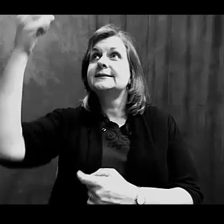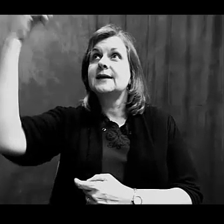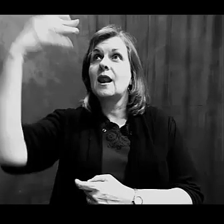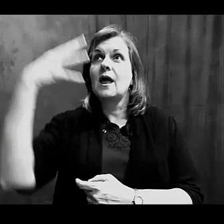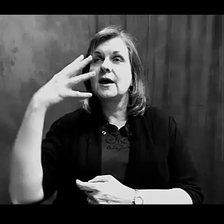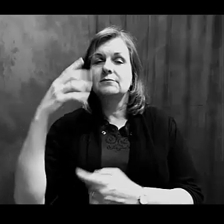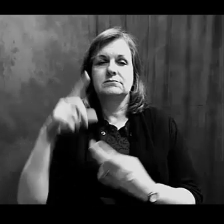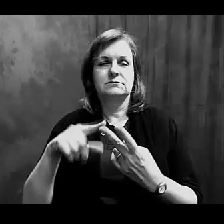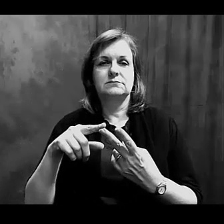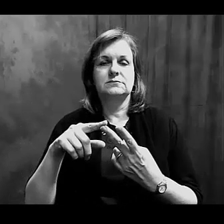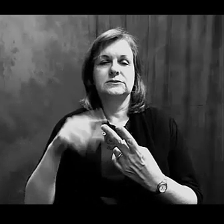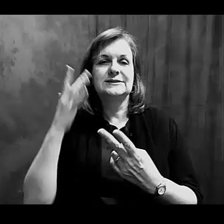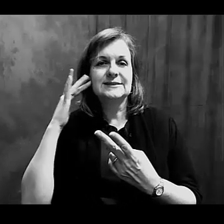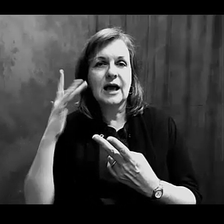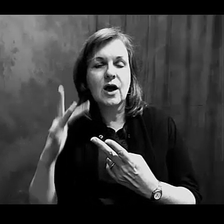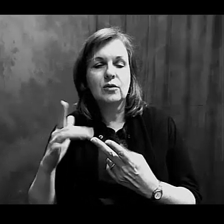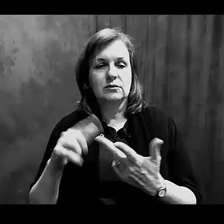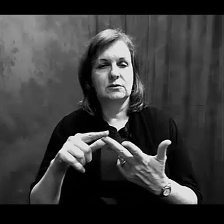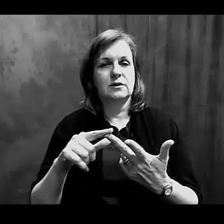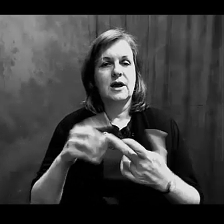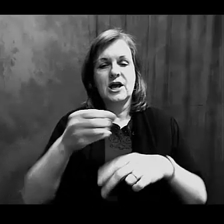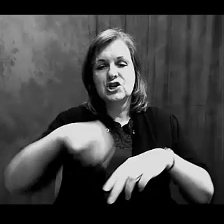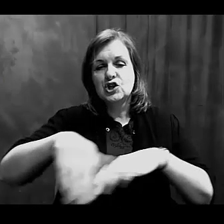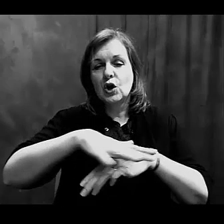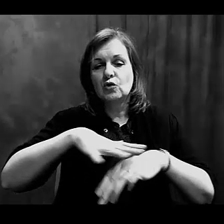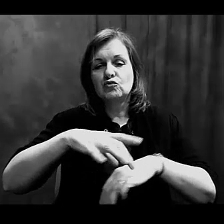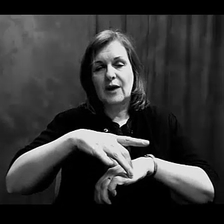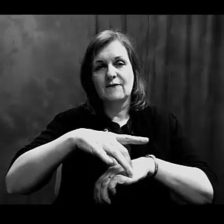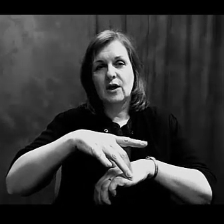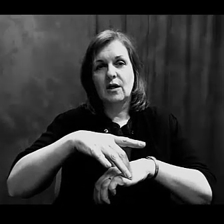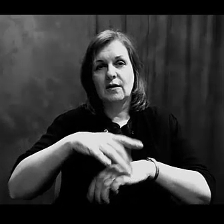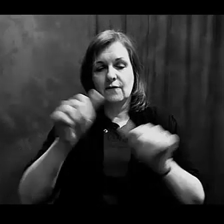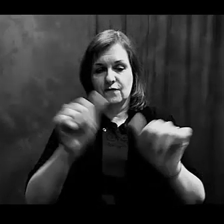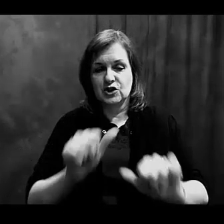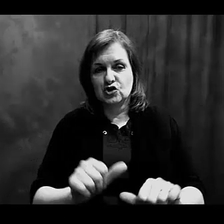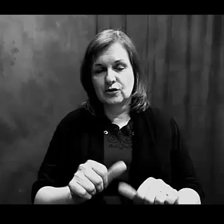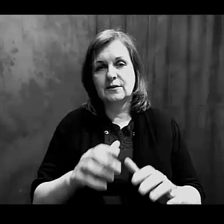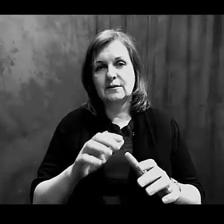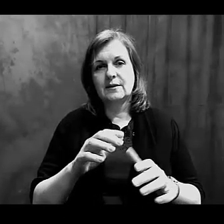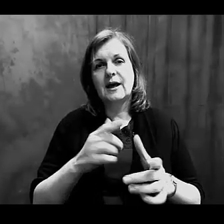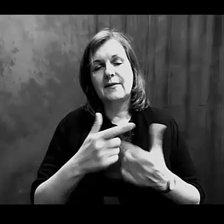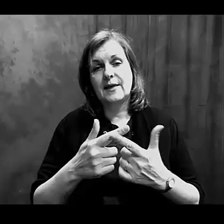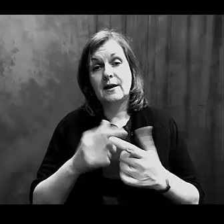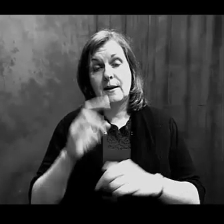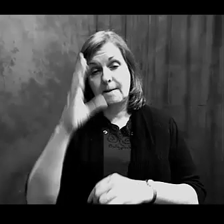we're actually finding more nail geographical features and even manmade features